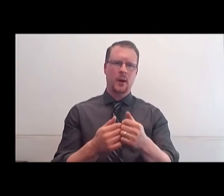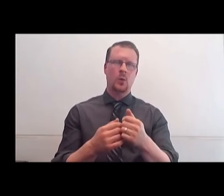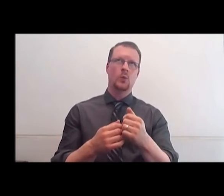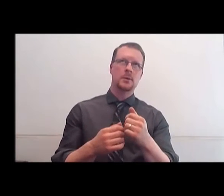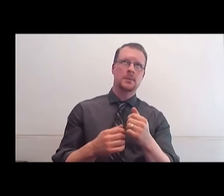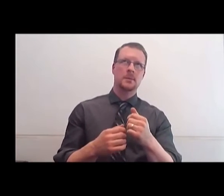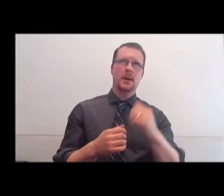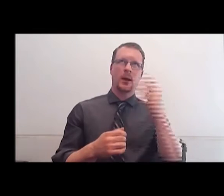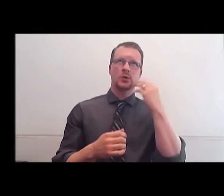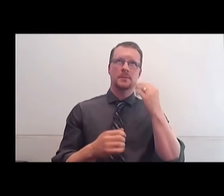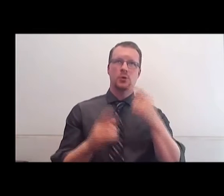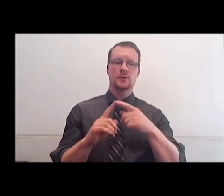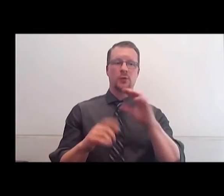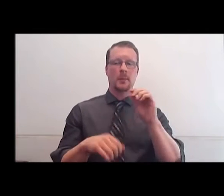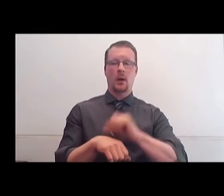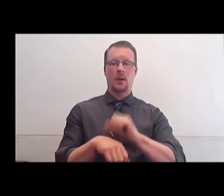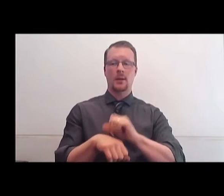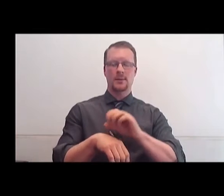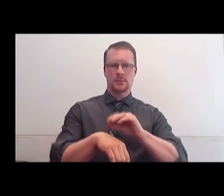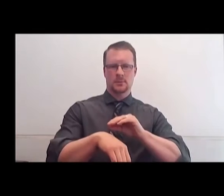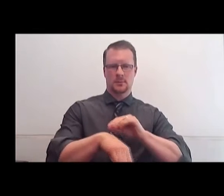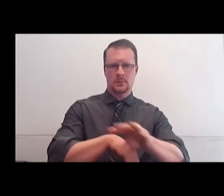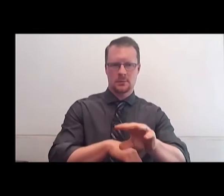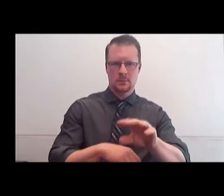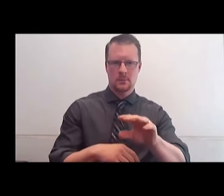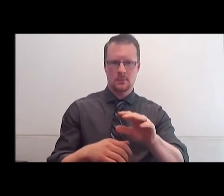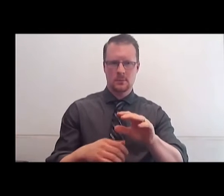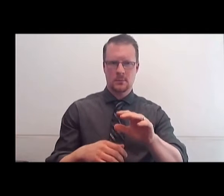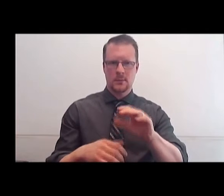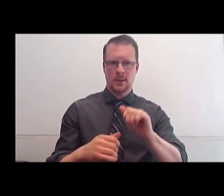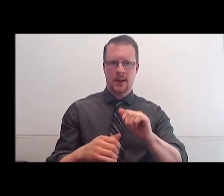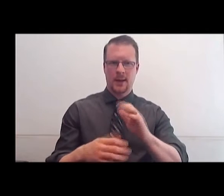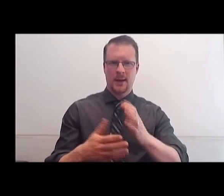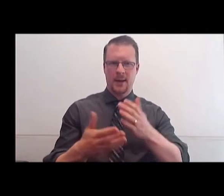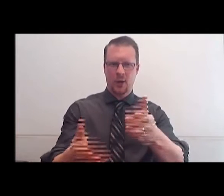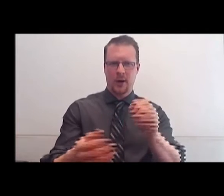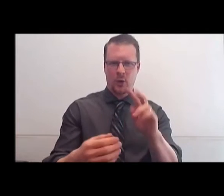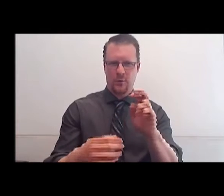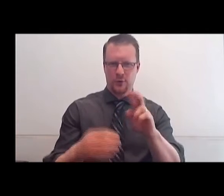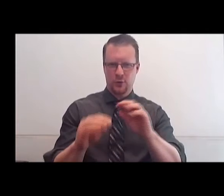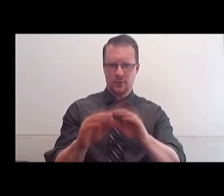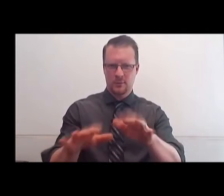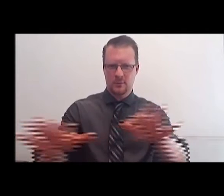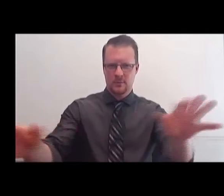That's another example of how an experience from a colleague can shape